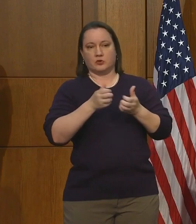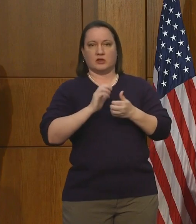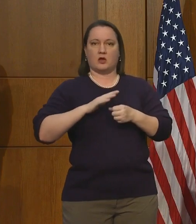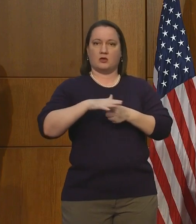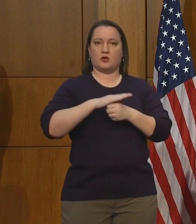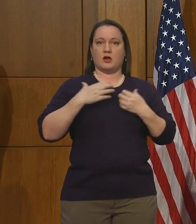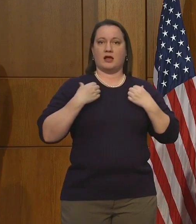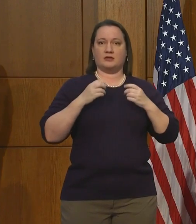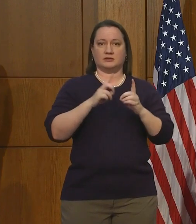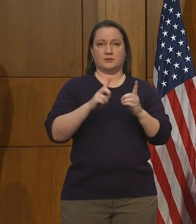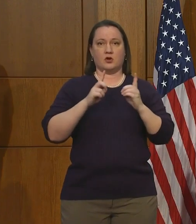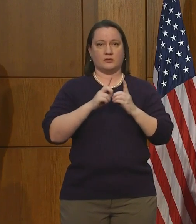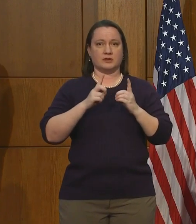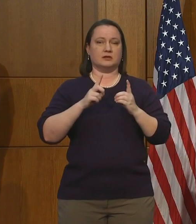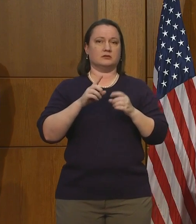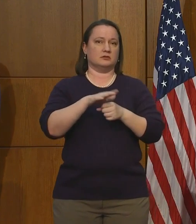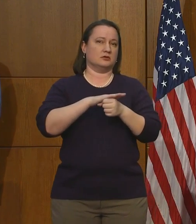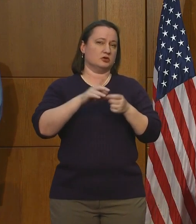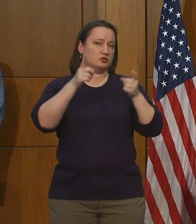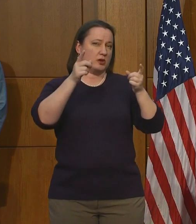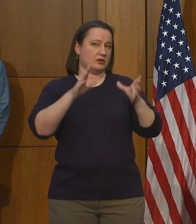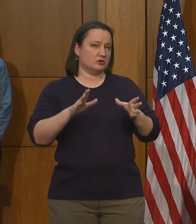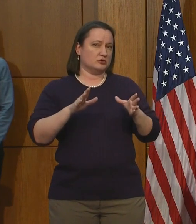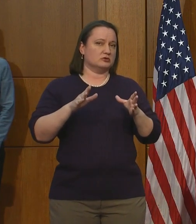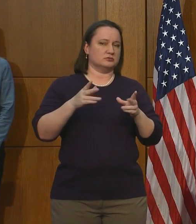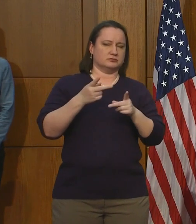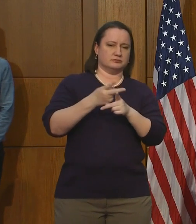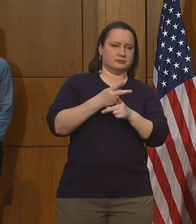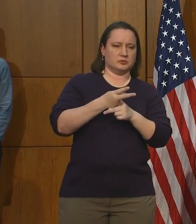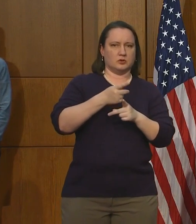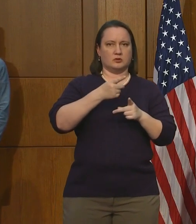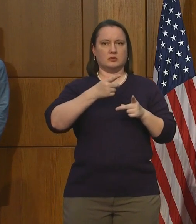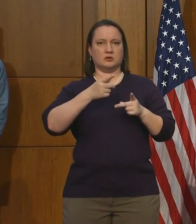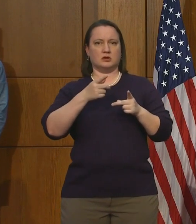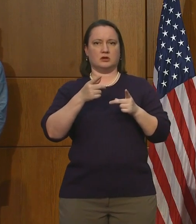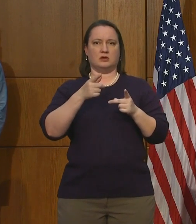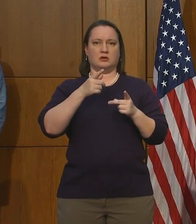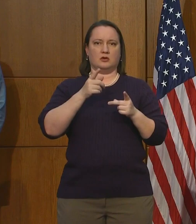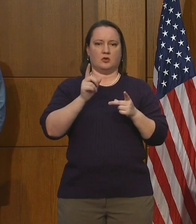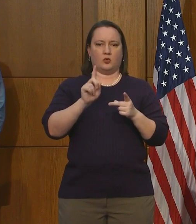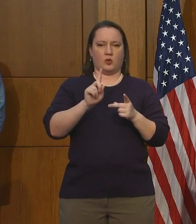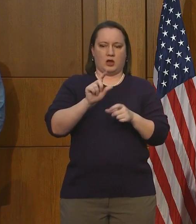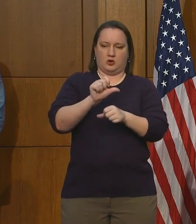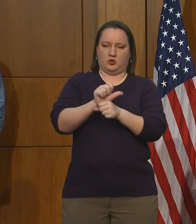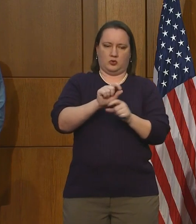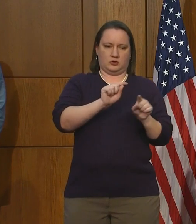WE ARE IN CONVERSATION WITH OUR LOCAL HEALTH DEPARTMENT.